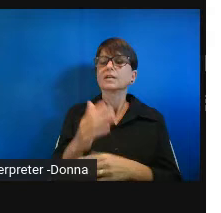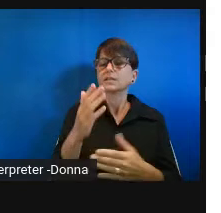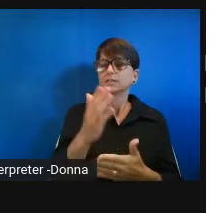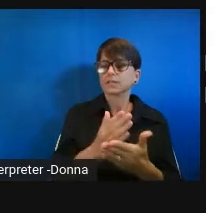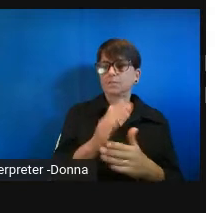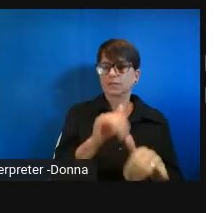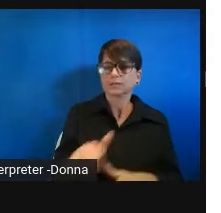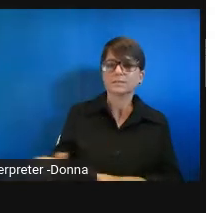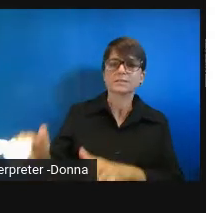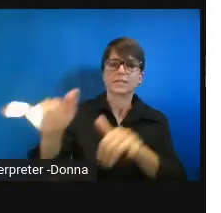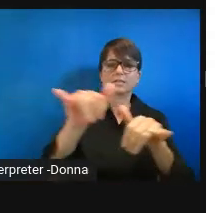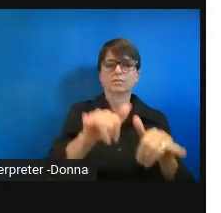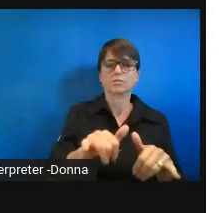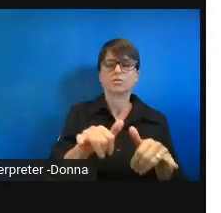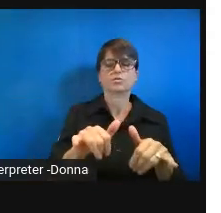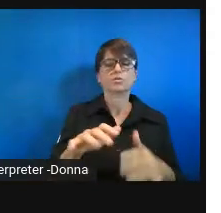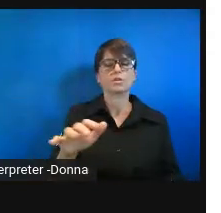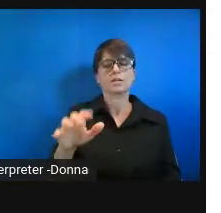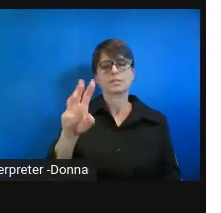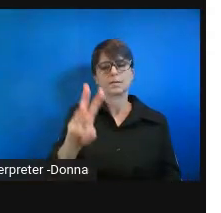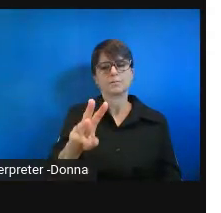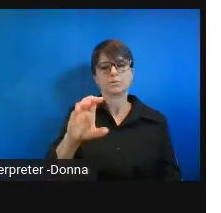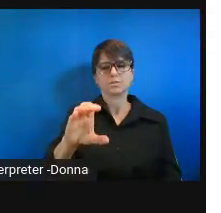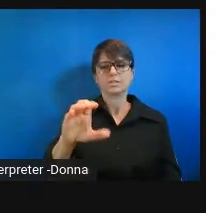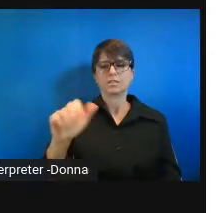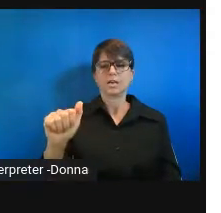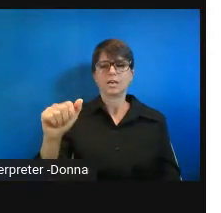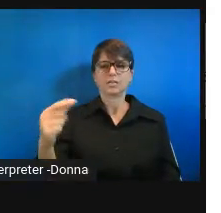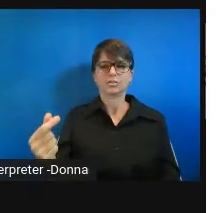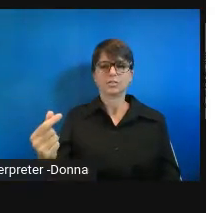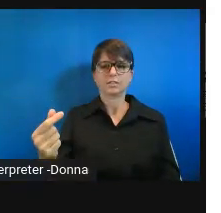and response time in case users encounter problems.